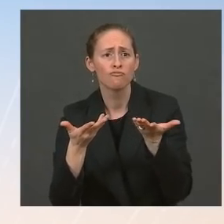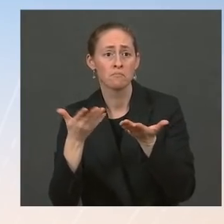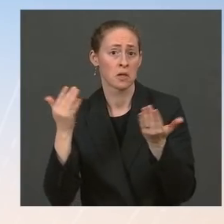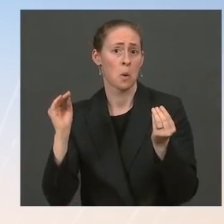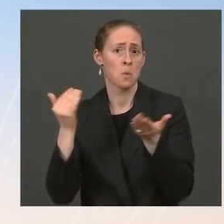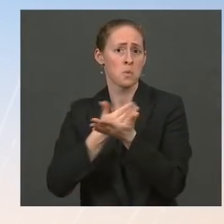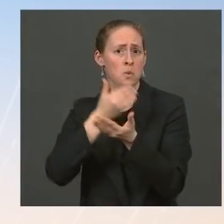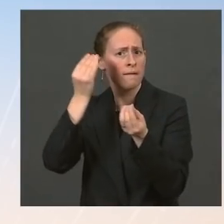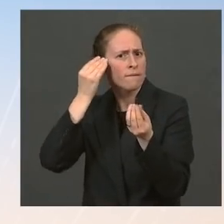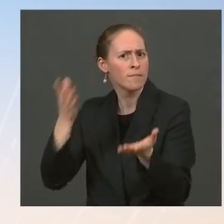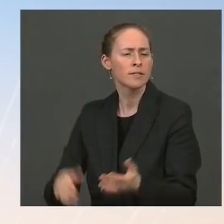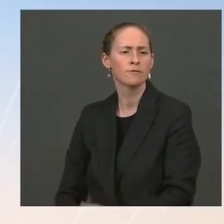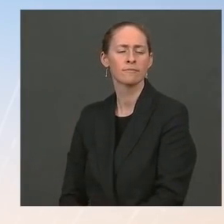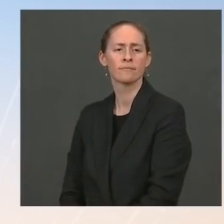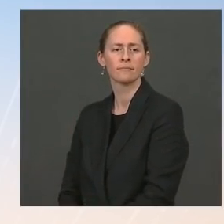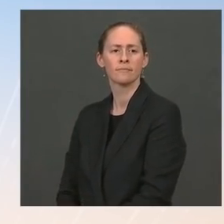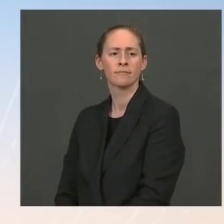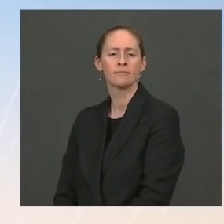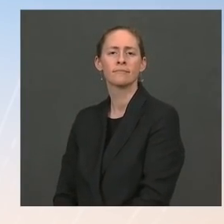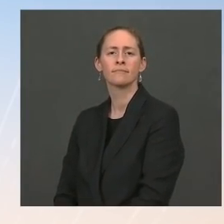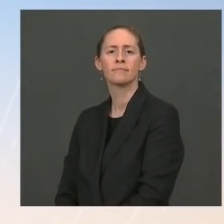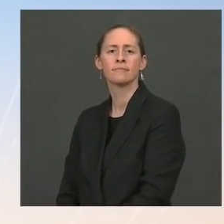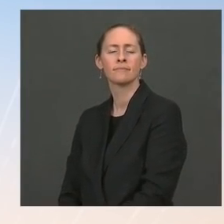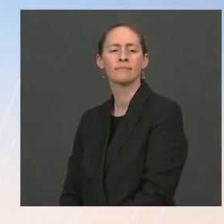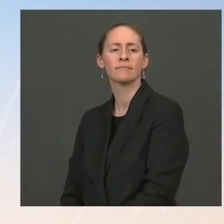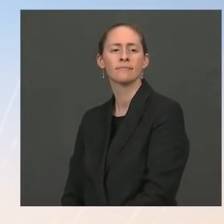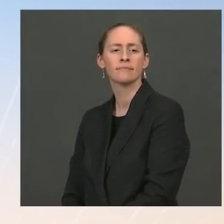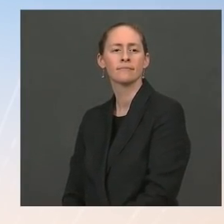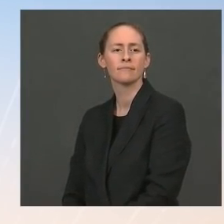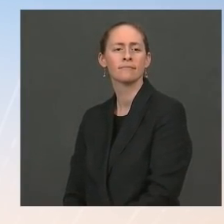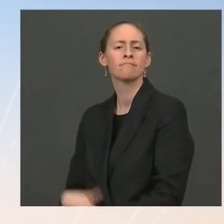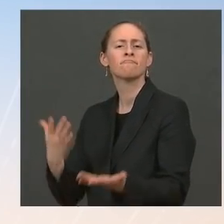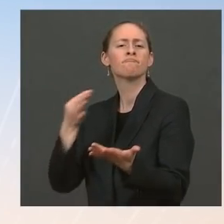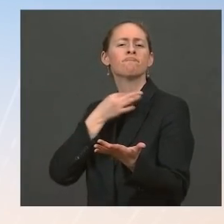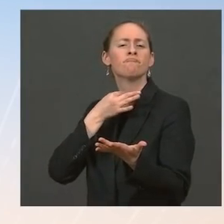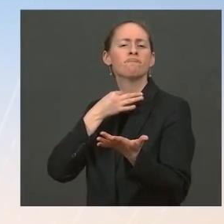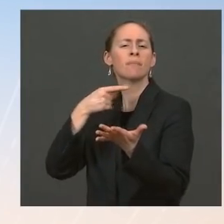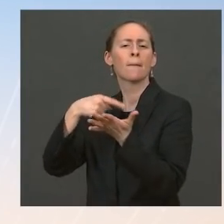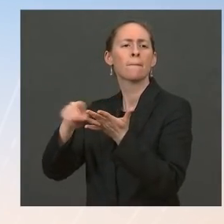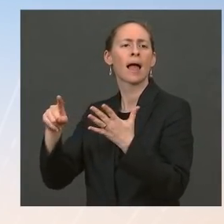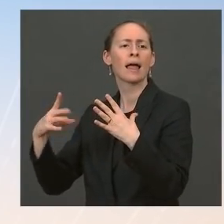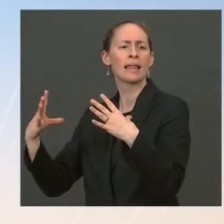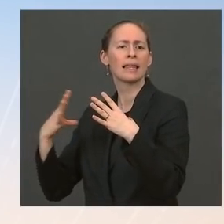There's reportedly an effort underway by some Democrats to start working on a separate paid